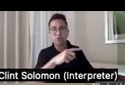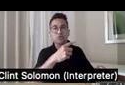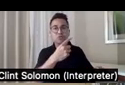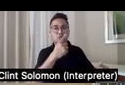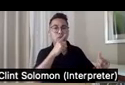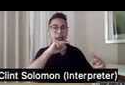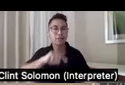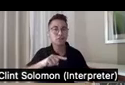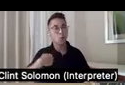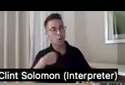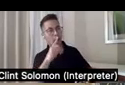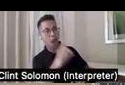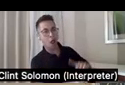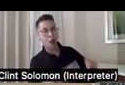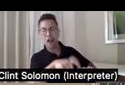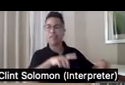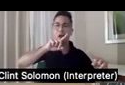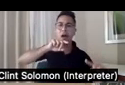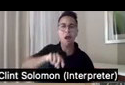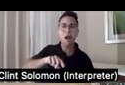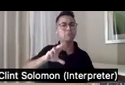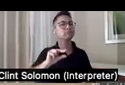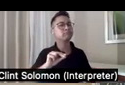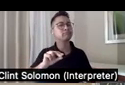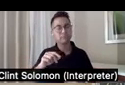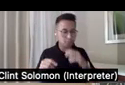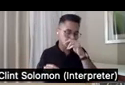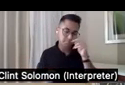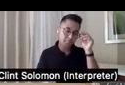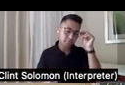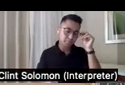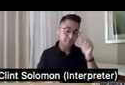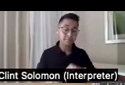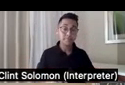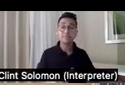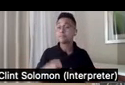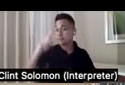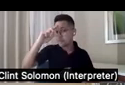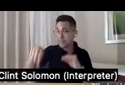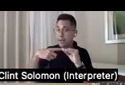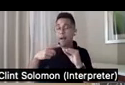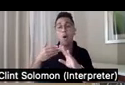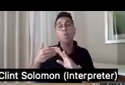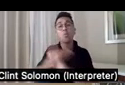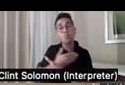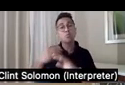excuse me we want to consider a little bit of pre-teaching and reviewing perhaps